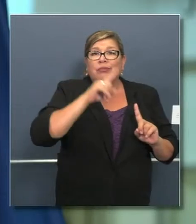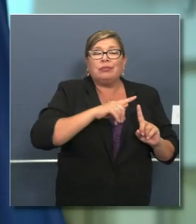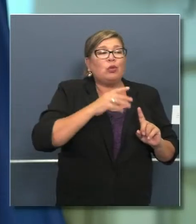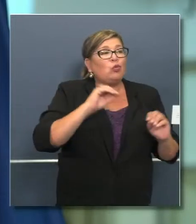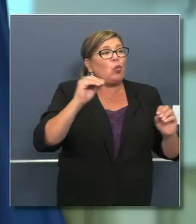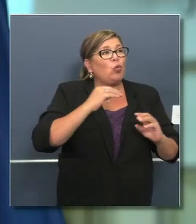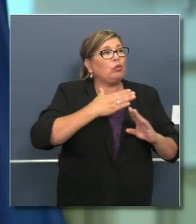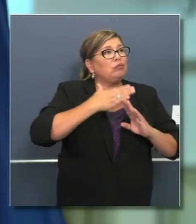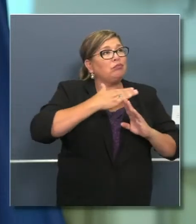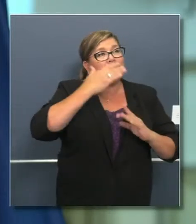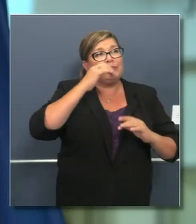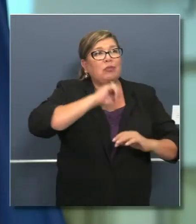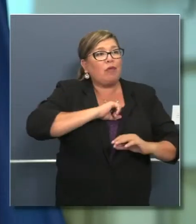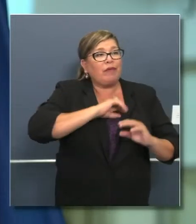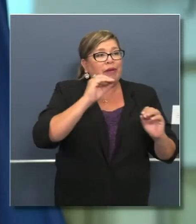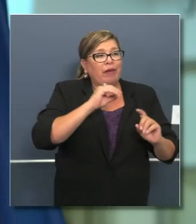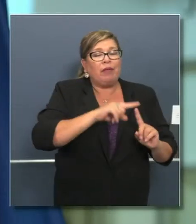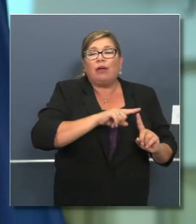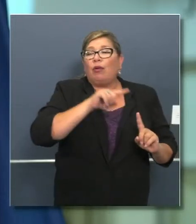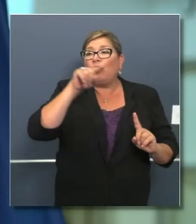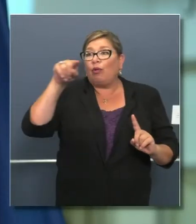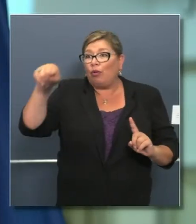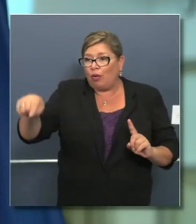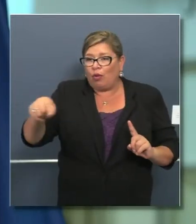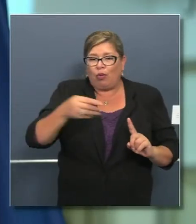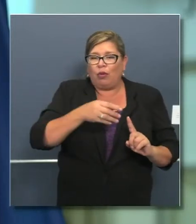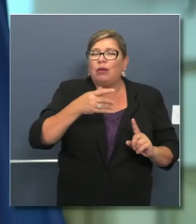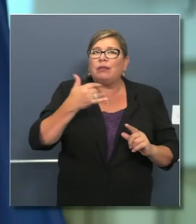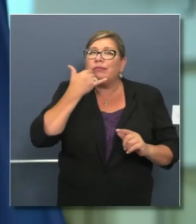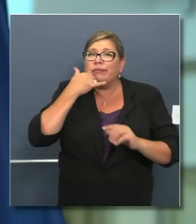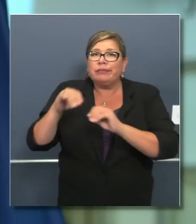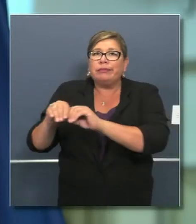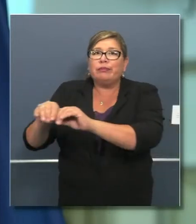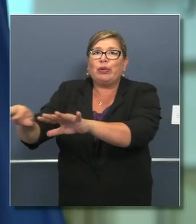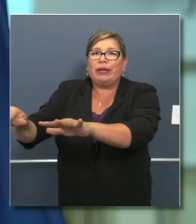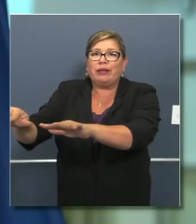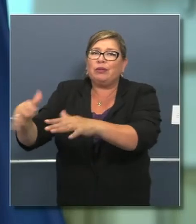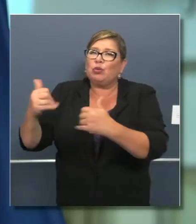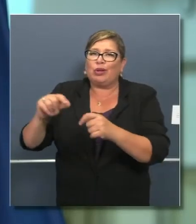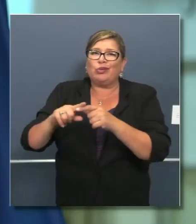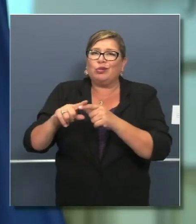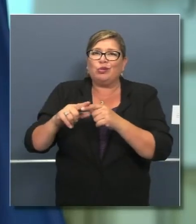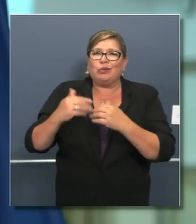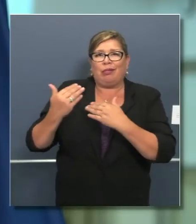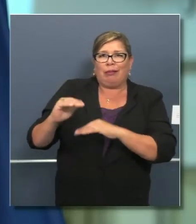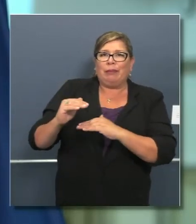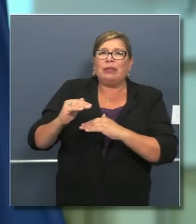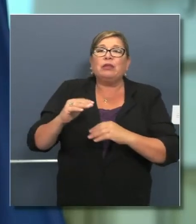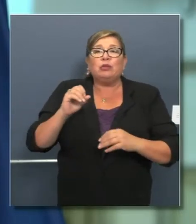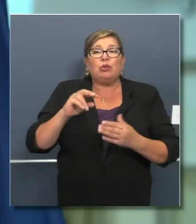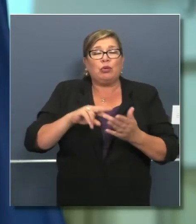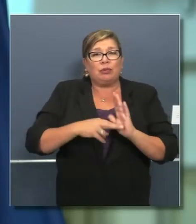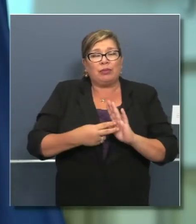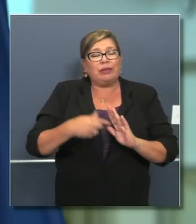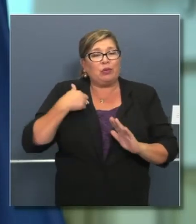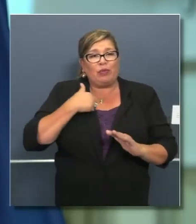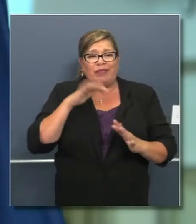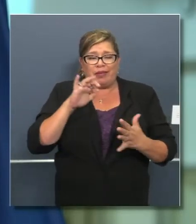out that this virus is being transmitted and so we have done a number of things over the course